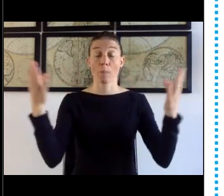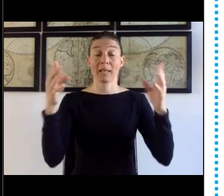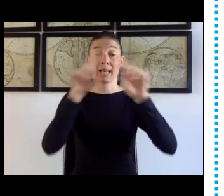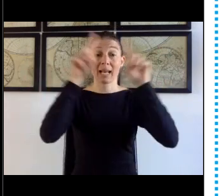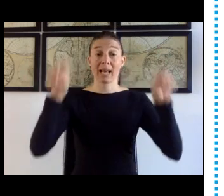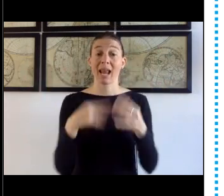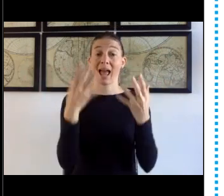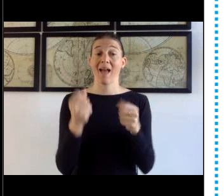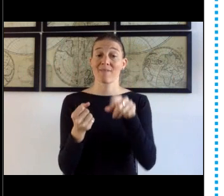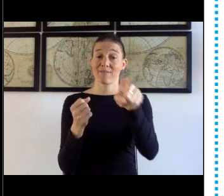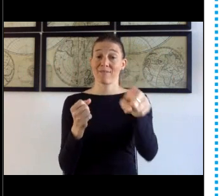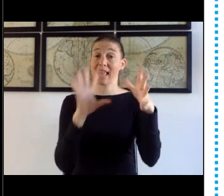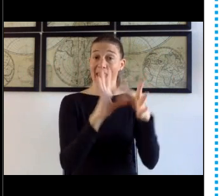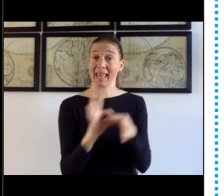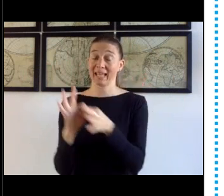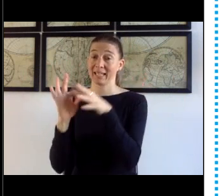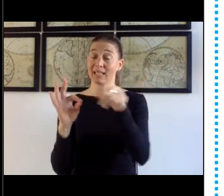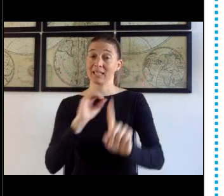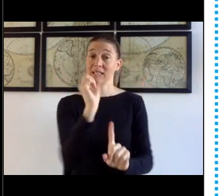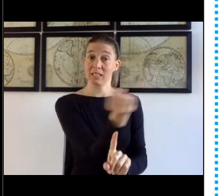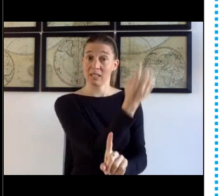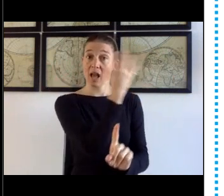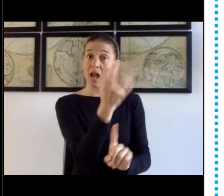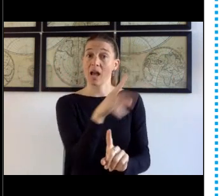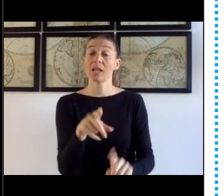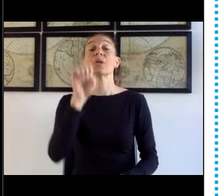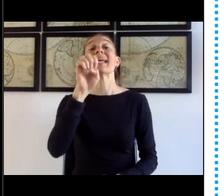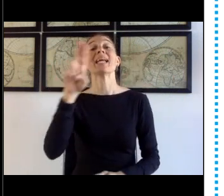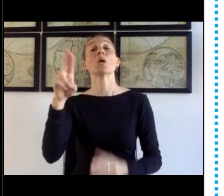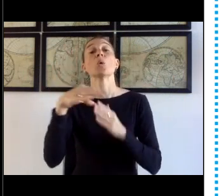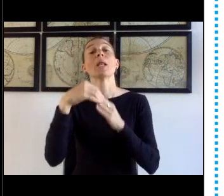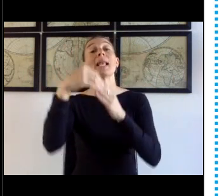that we wrote to the EU leaders and we started a signature campaign